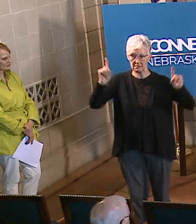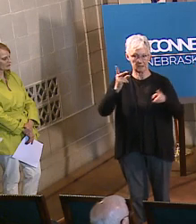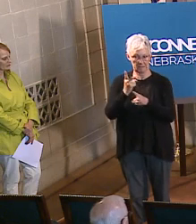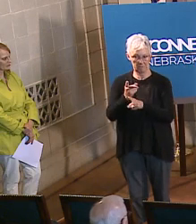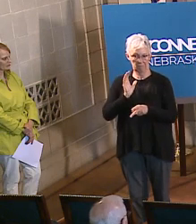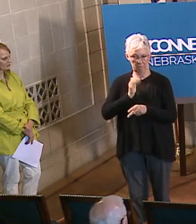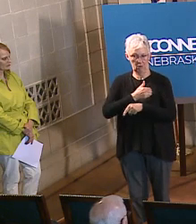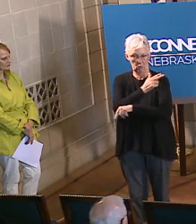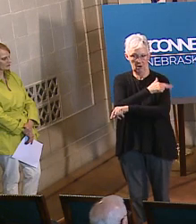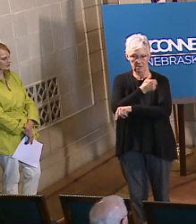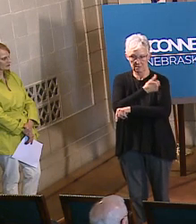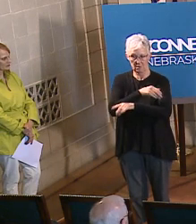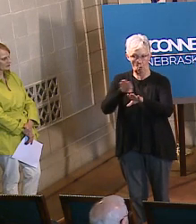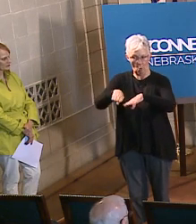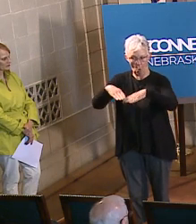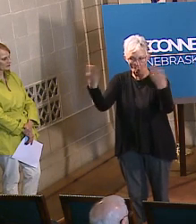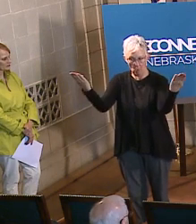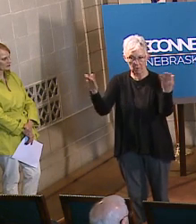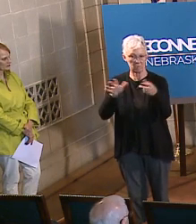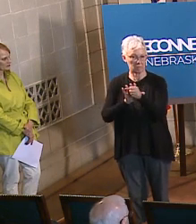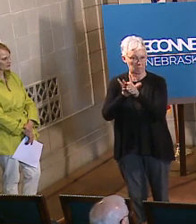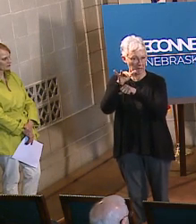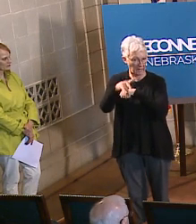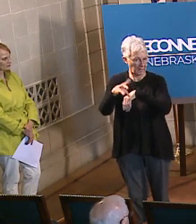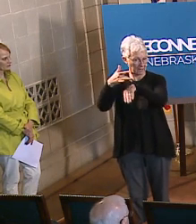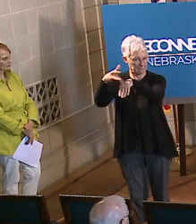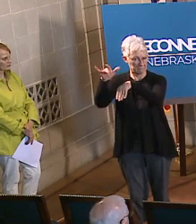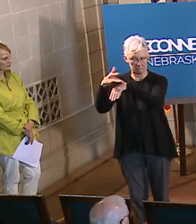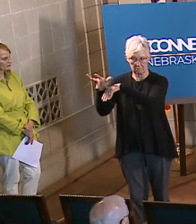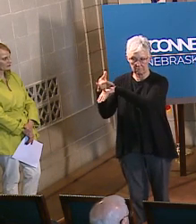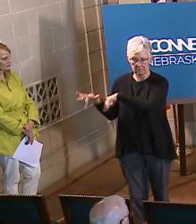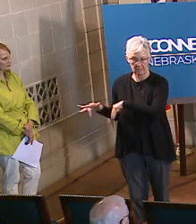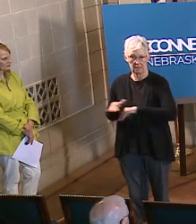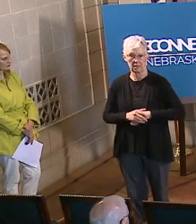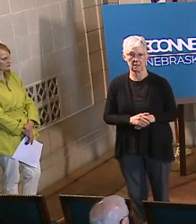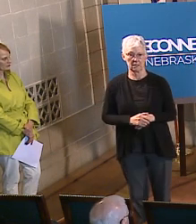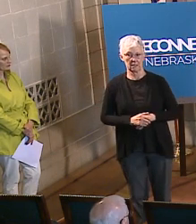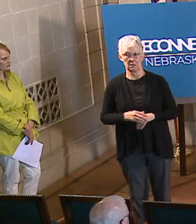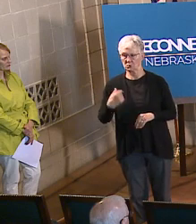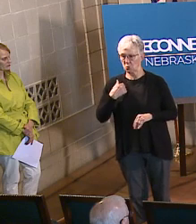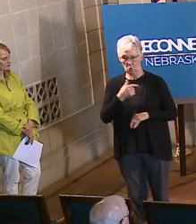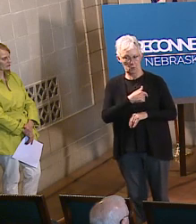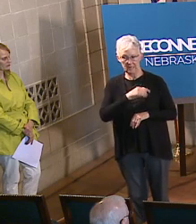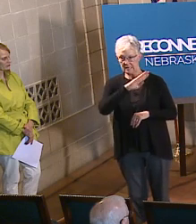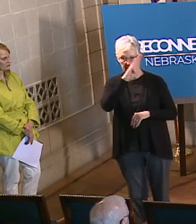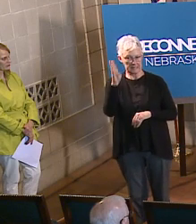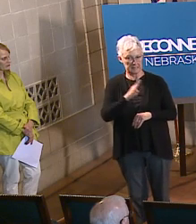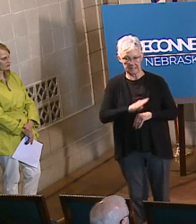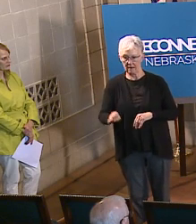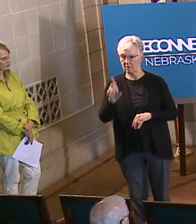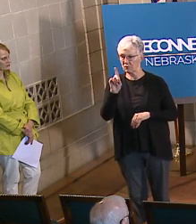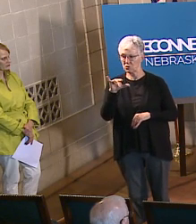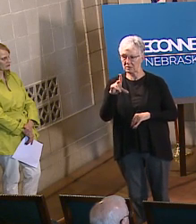CAPACITY. AND FOR 15 MONTHS WE HAVE BEEN SUCCESSFUL AT SLOWING THE SPREAD OF THE VIRUS TO PRESERVE THAT